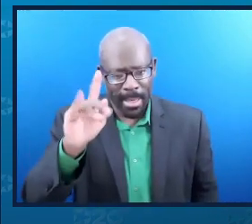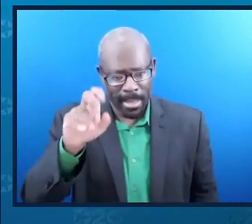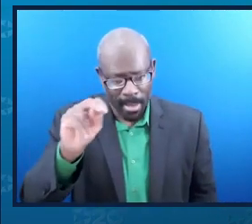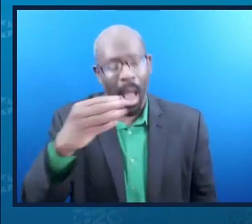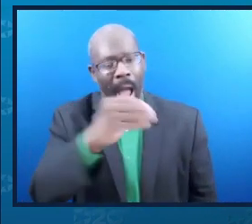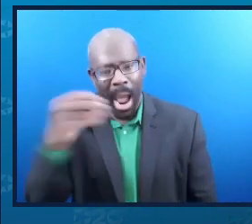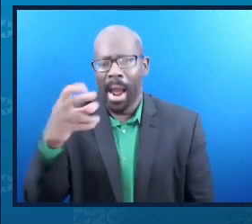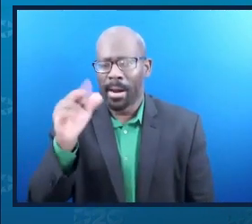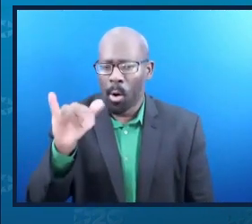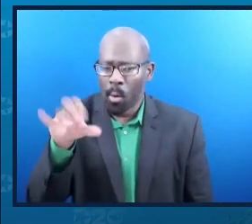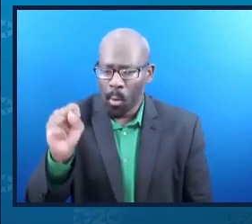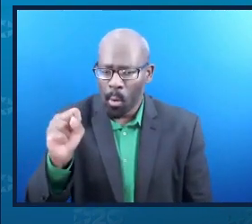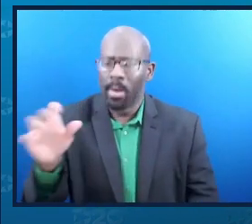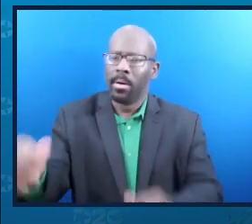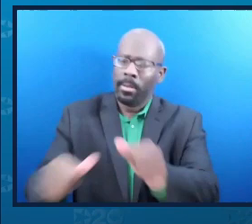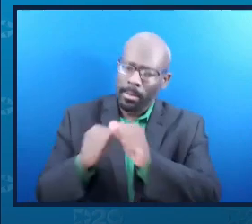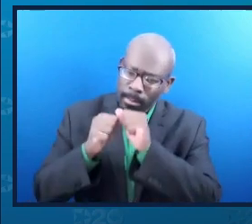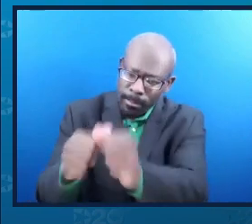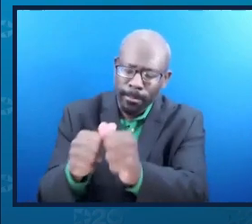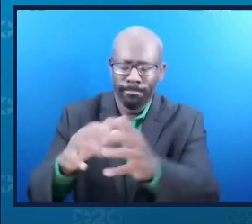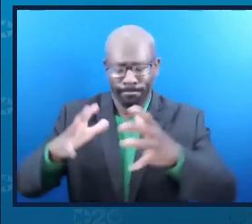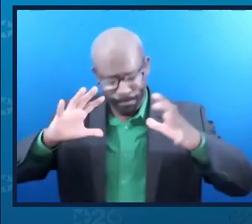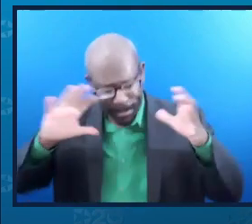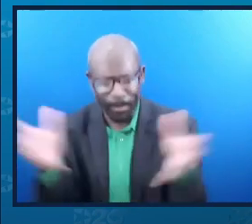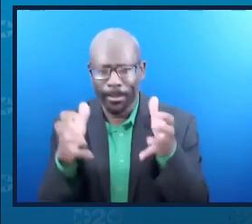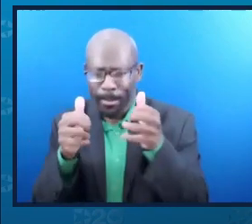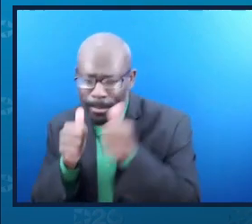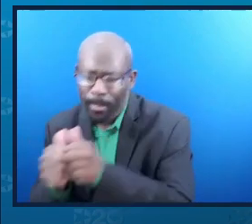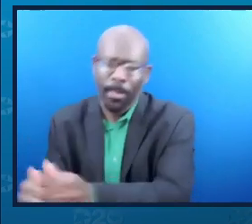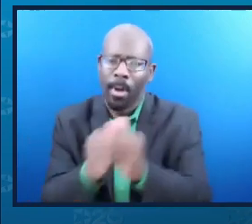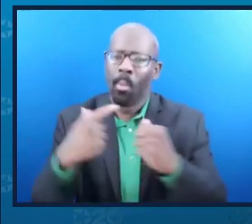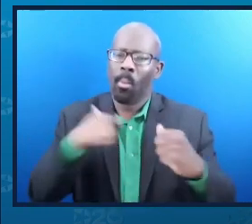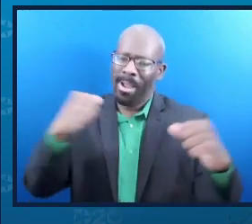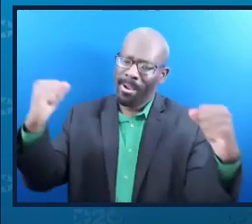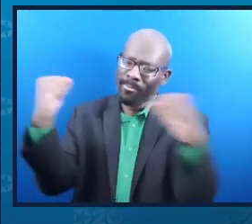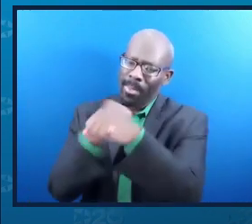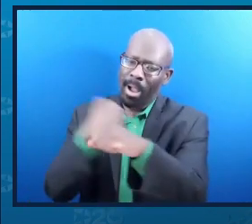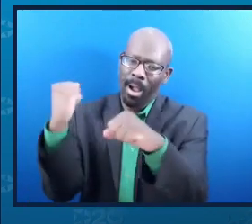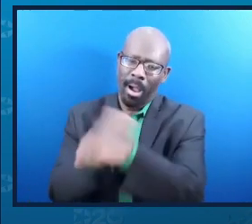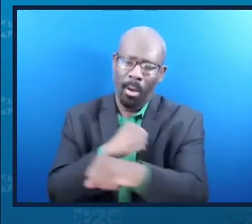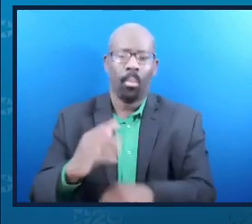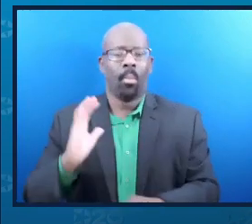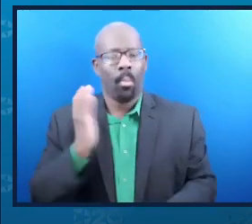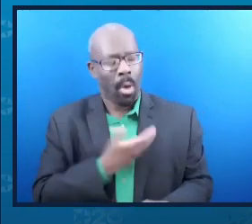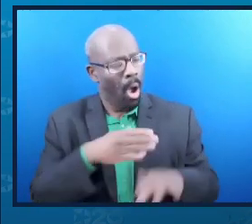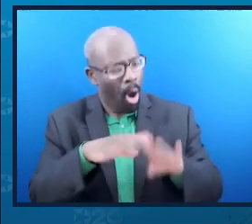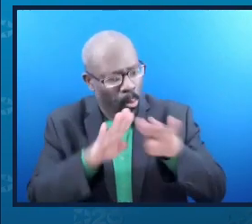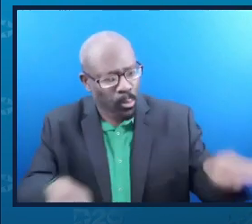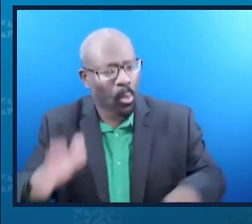DONE. WE STAY IN THE FIGHT SO WHEN OUR